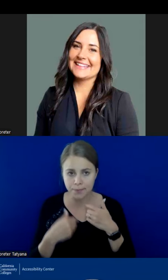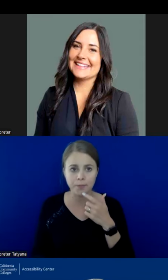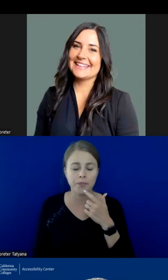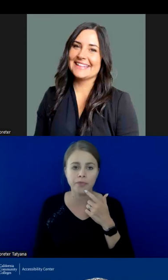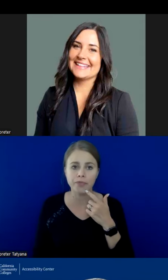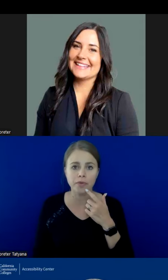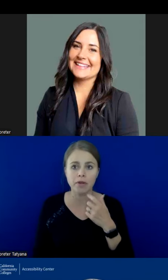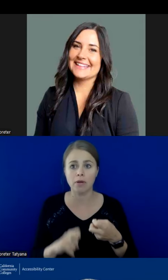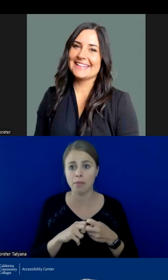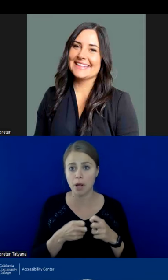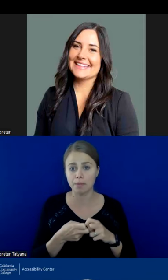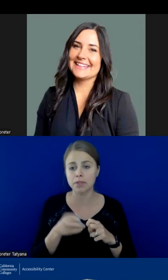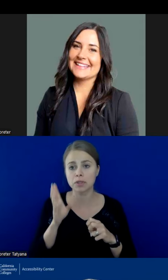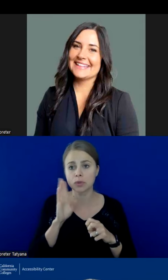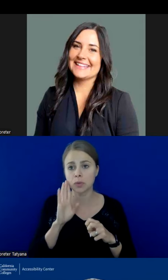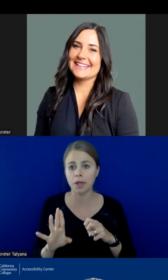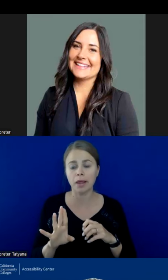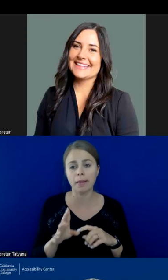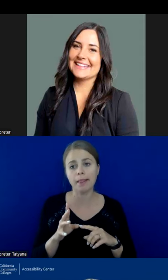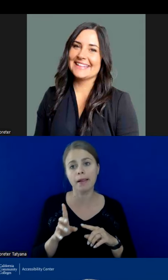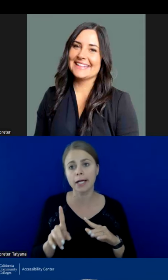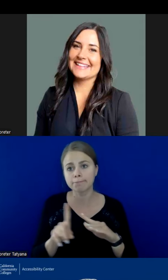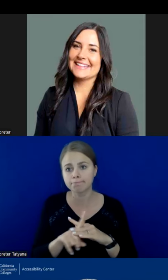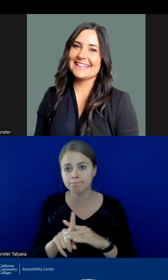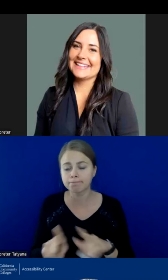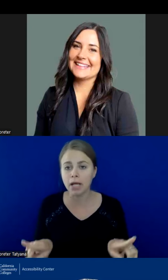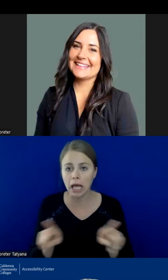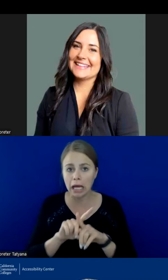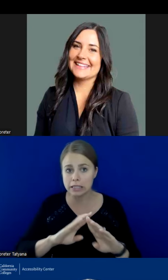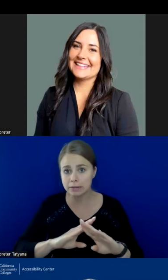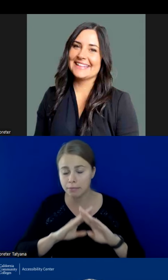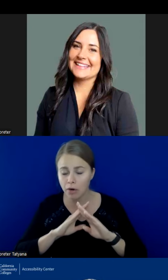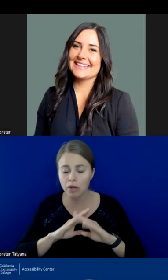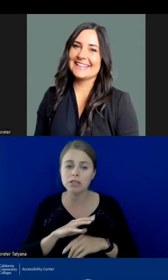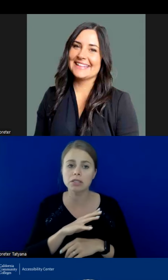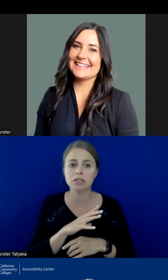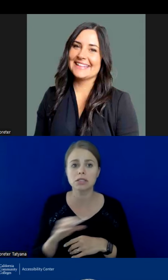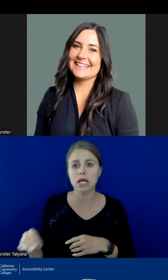Problems that will manifest as barriers and that may make it inaccessible